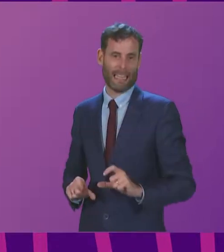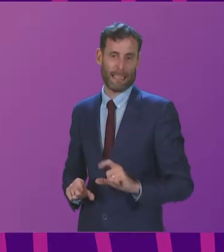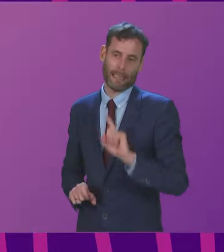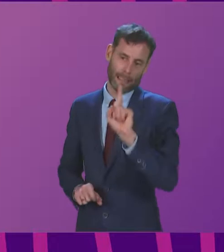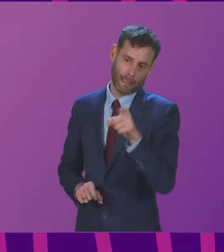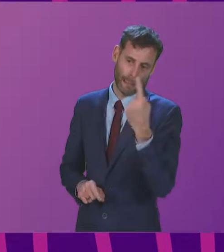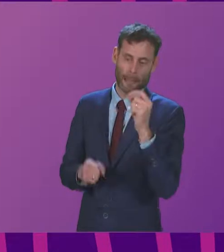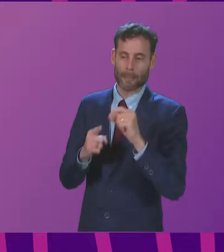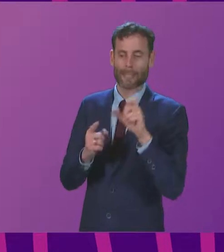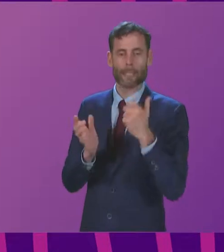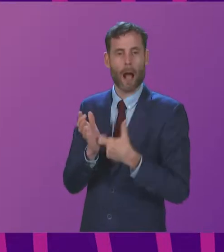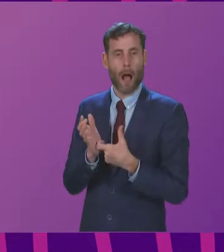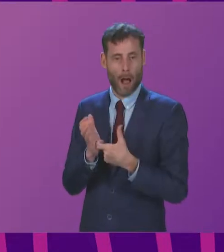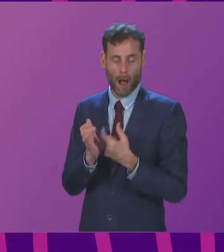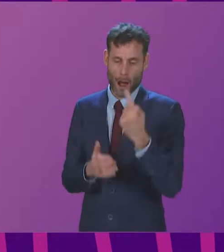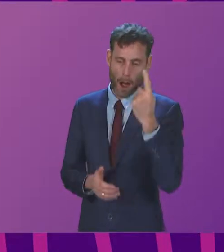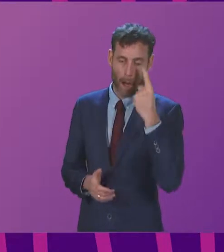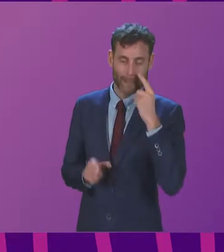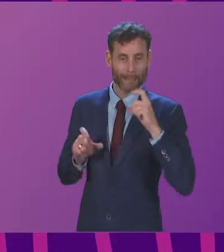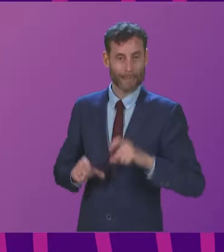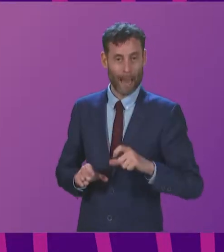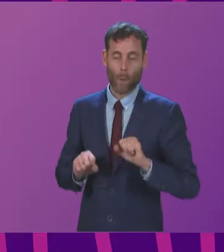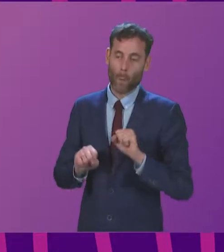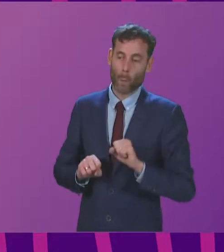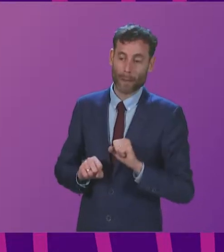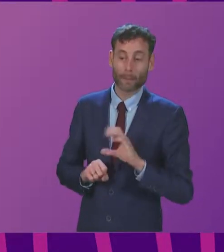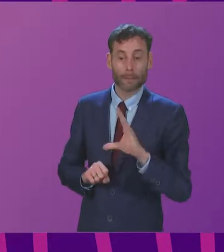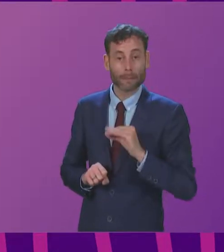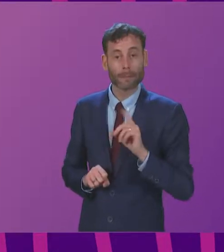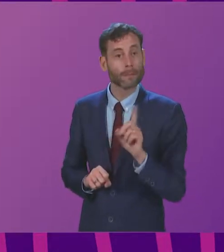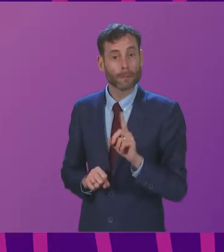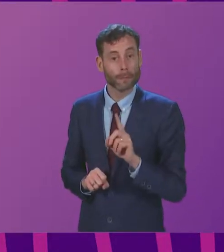and self-isolate while you wait for the result. In that way, you will minimise the